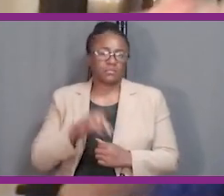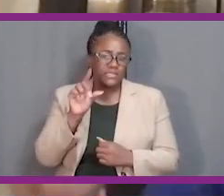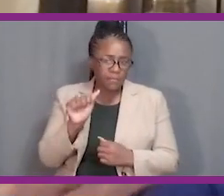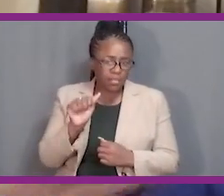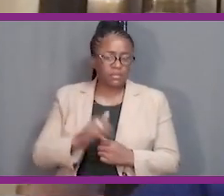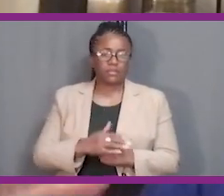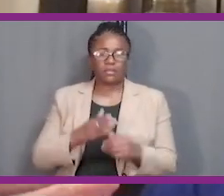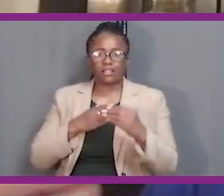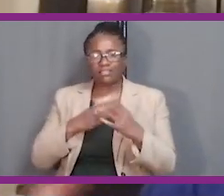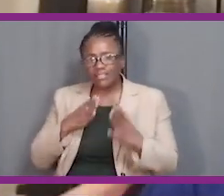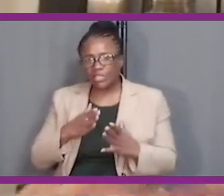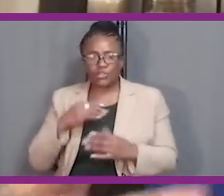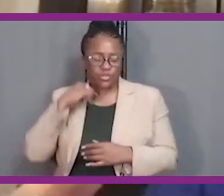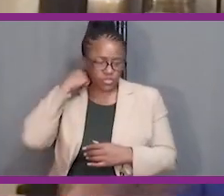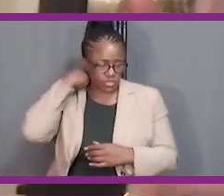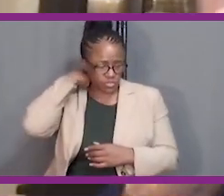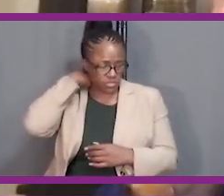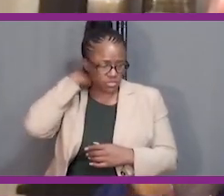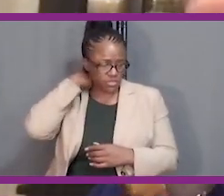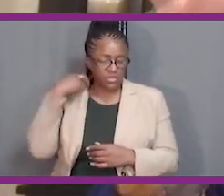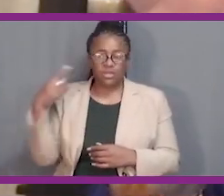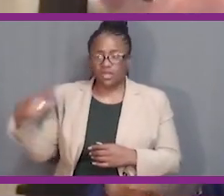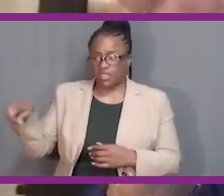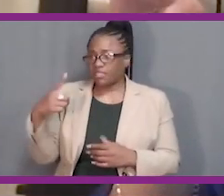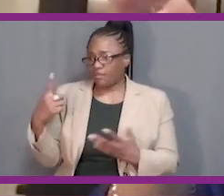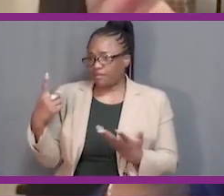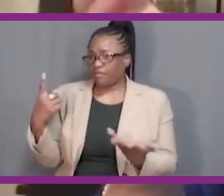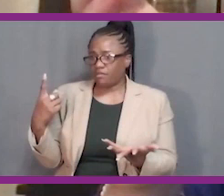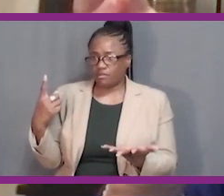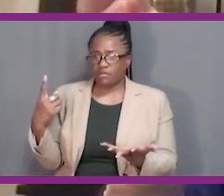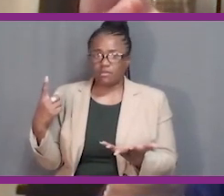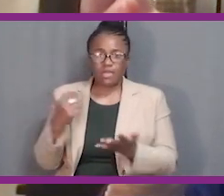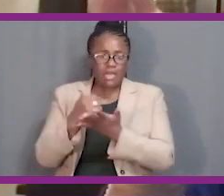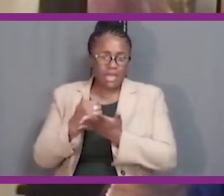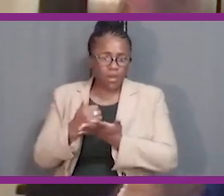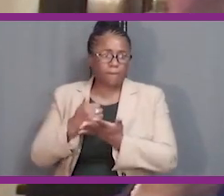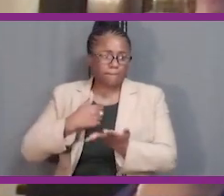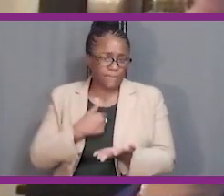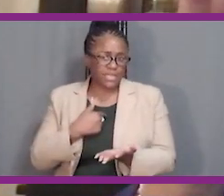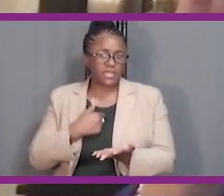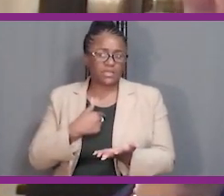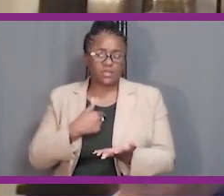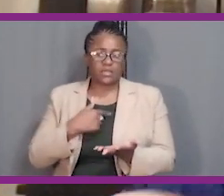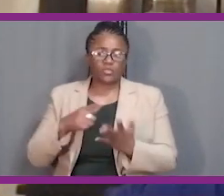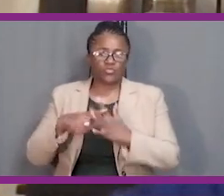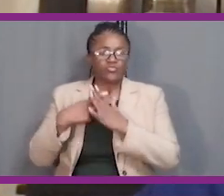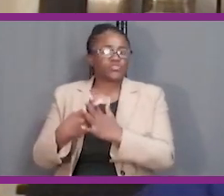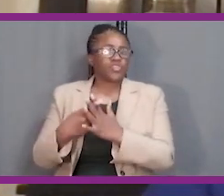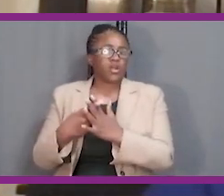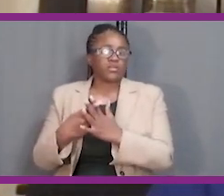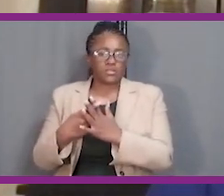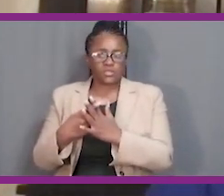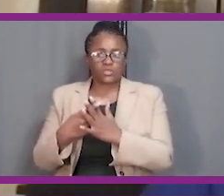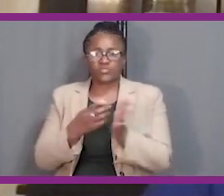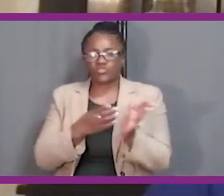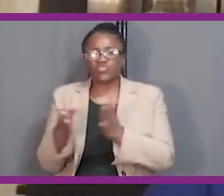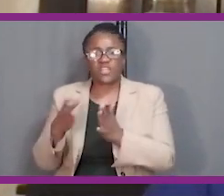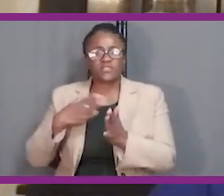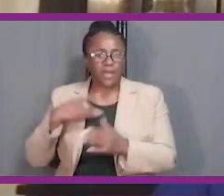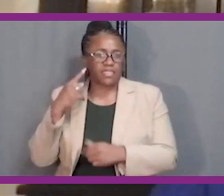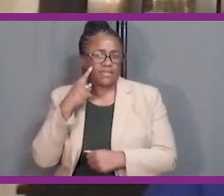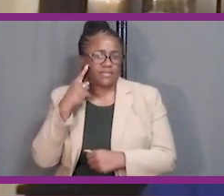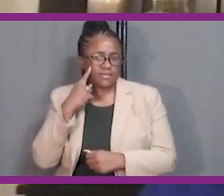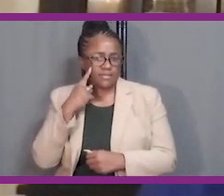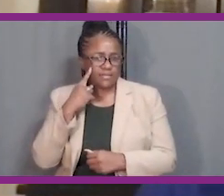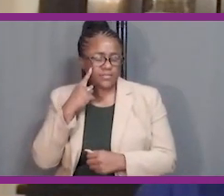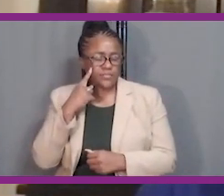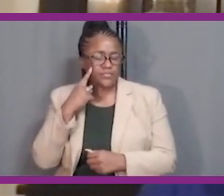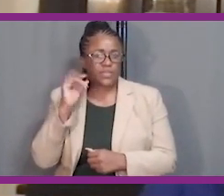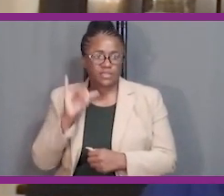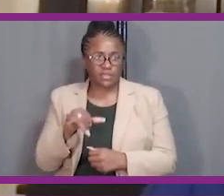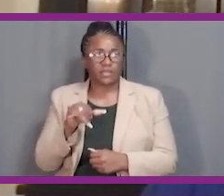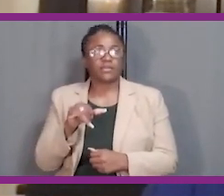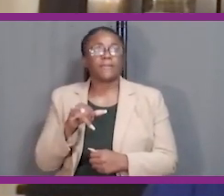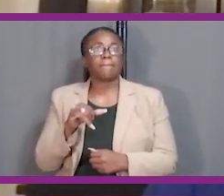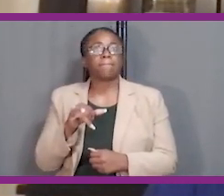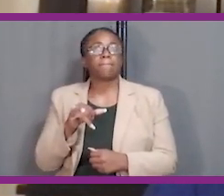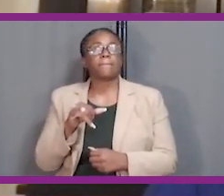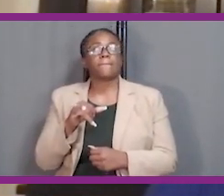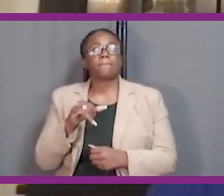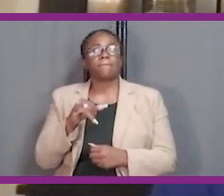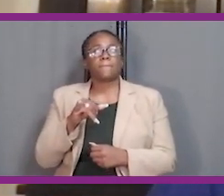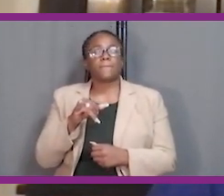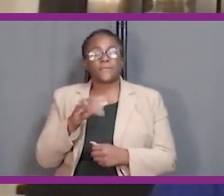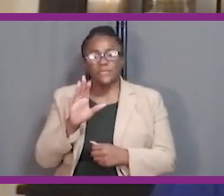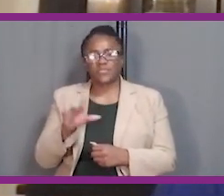helped me to start to shift my thinking that a disability rights agenda is one that means